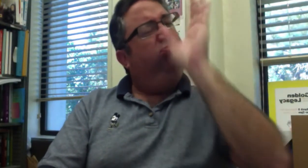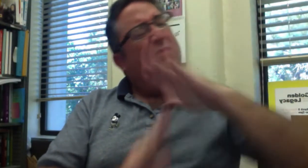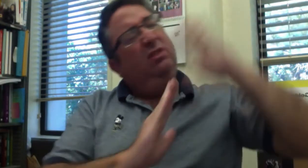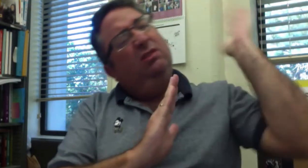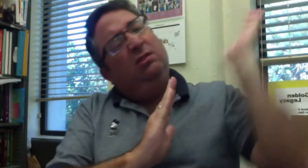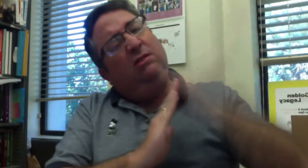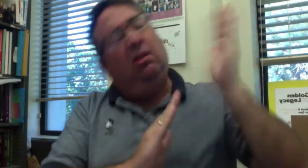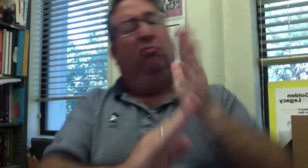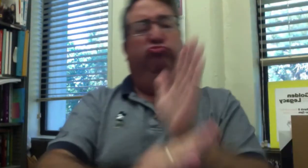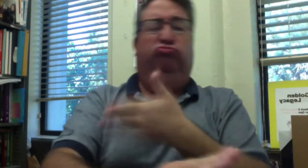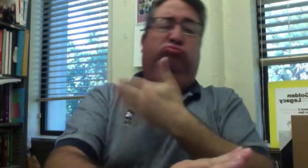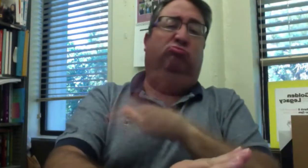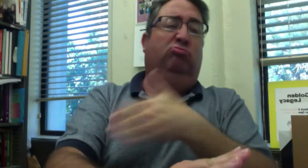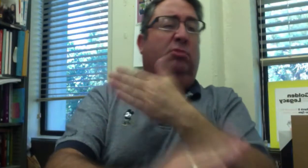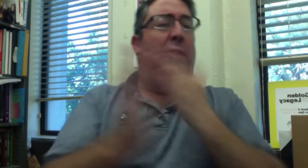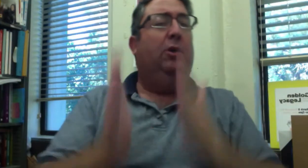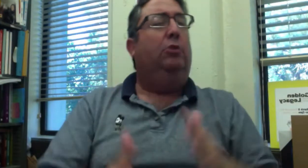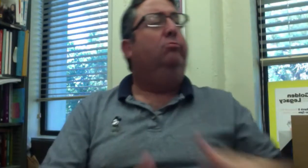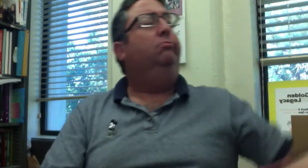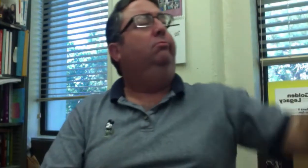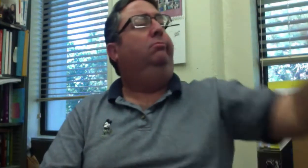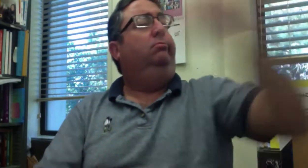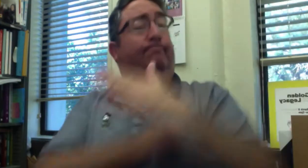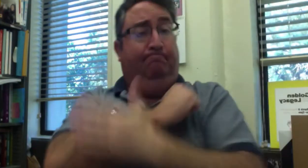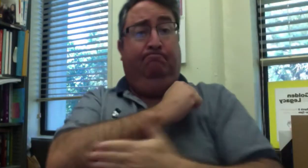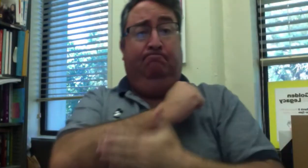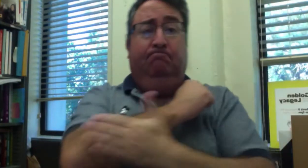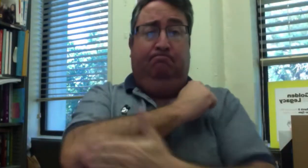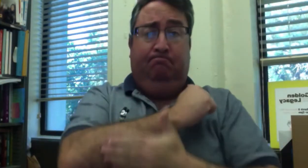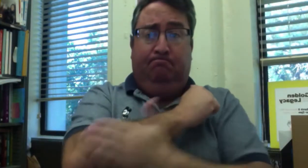You know the show "American Idol", in which they look for the top singers across the country.